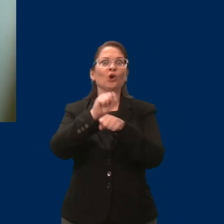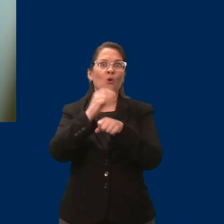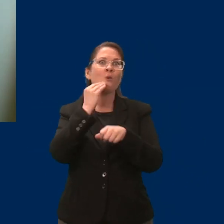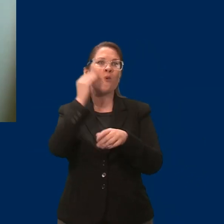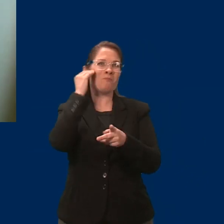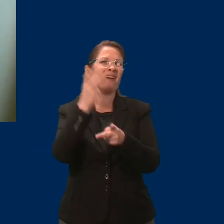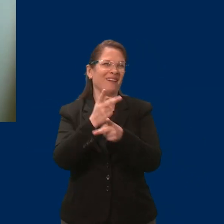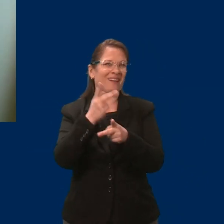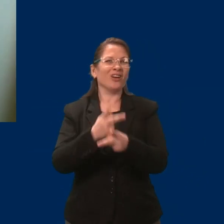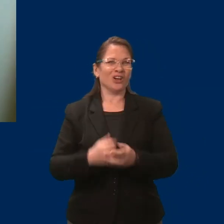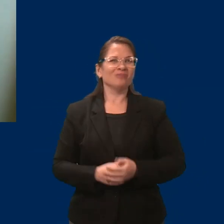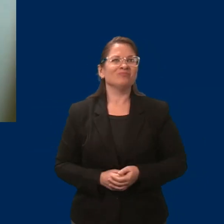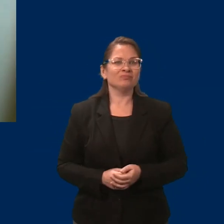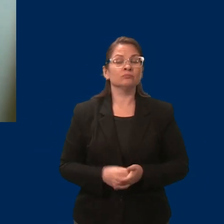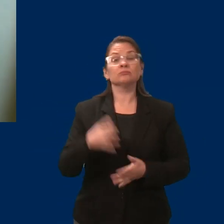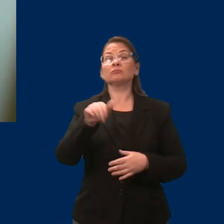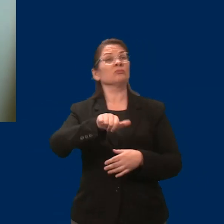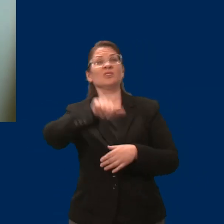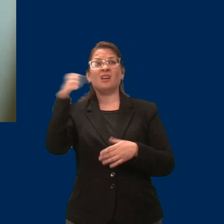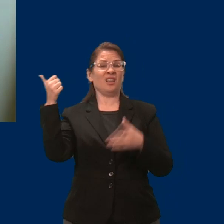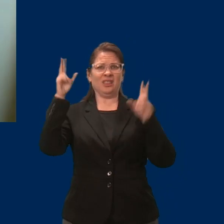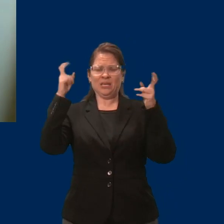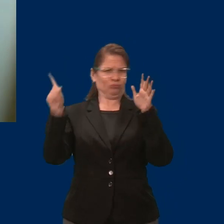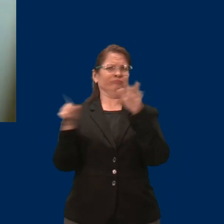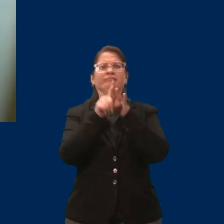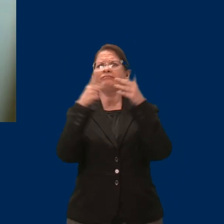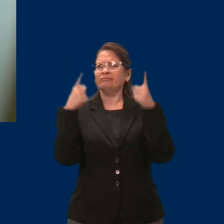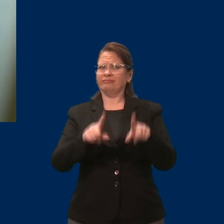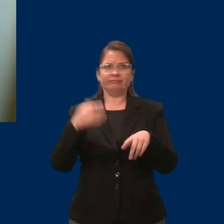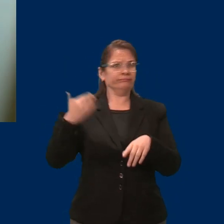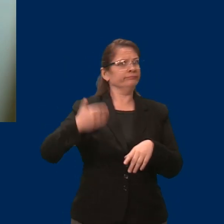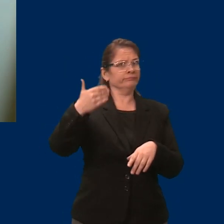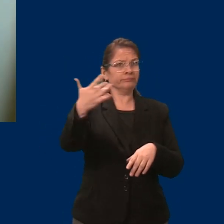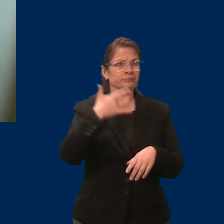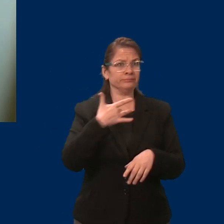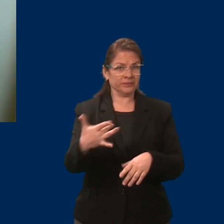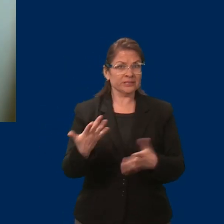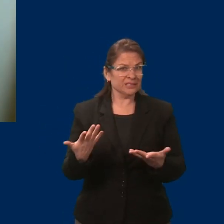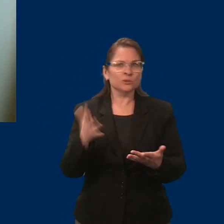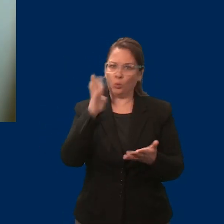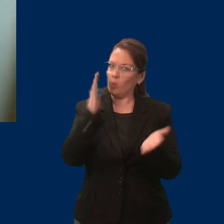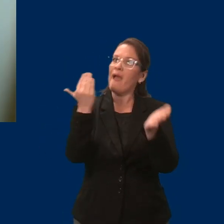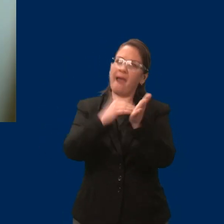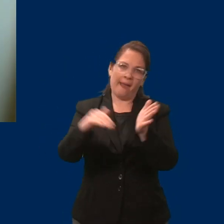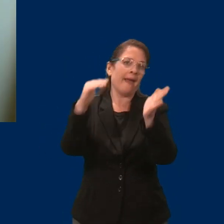was also included, which I anticipate these things will move forward. That's what I'm pushing for.